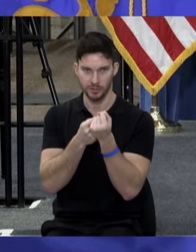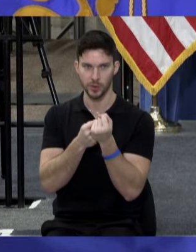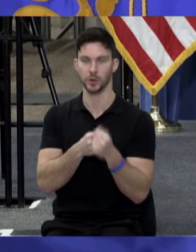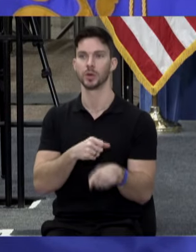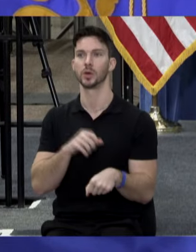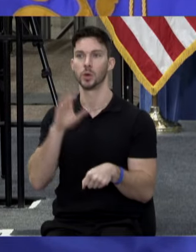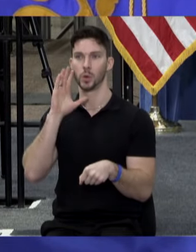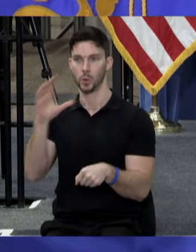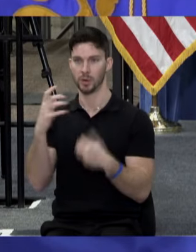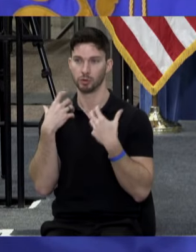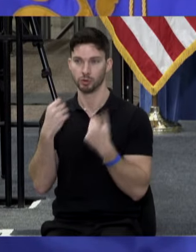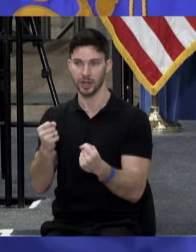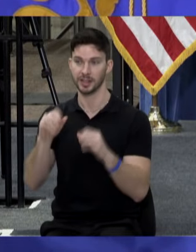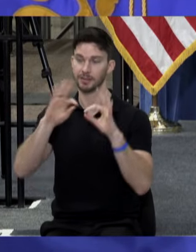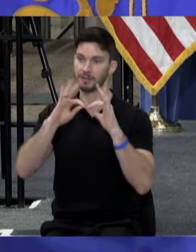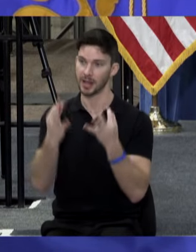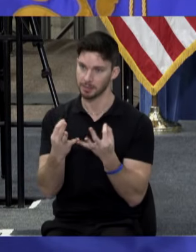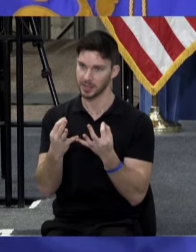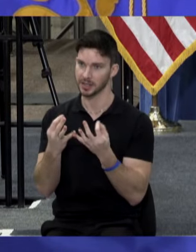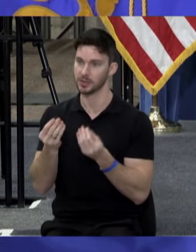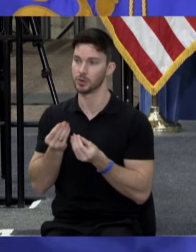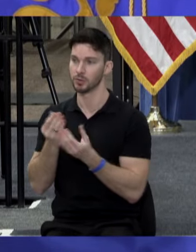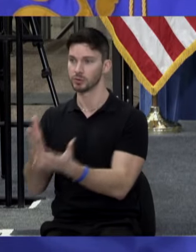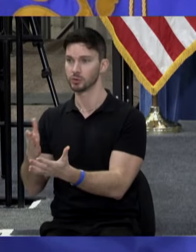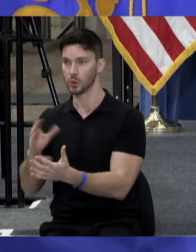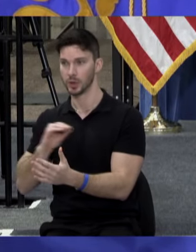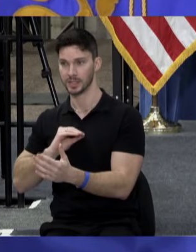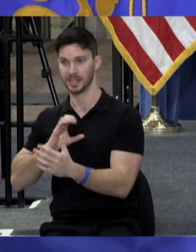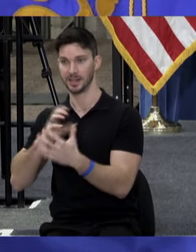restore dignity, and make sure that every caregiver and every patient